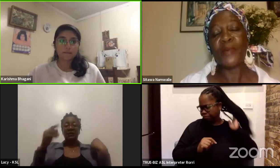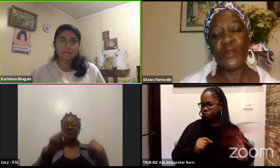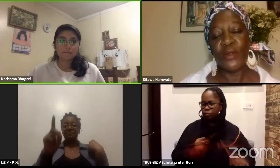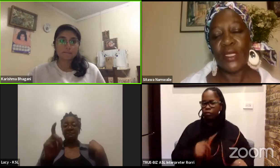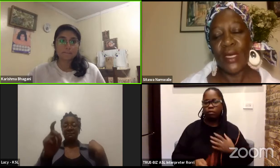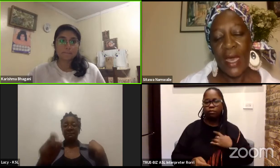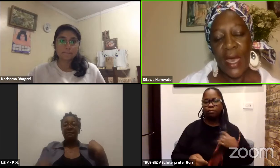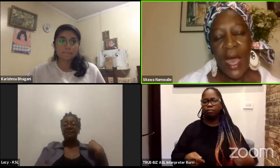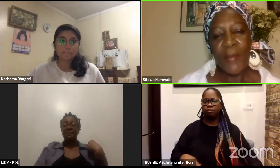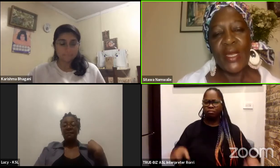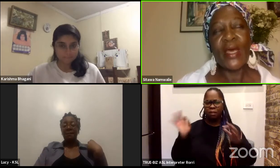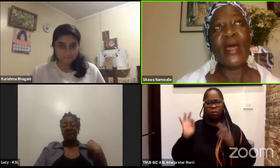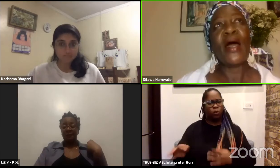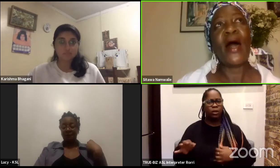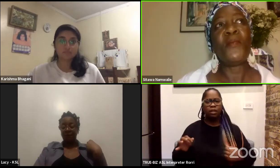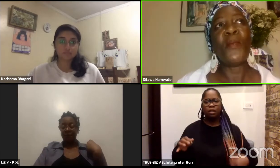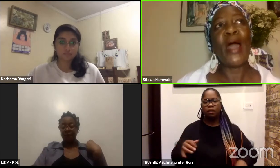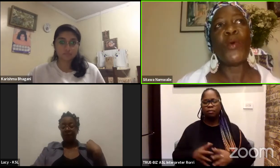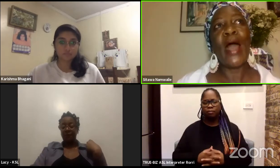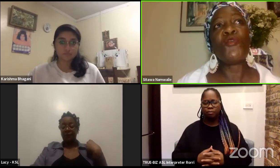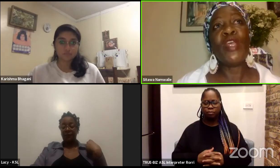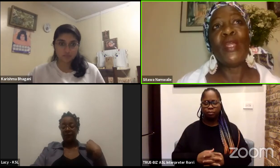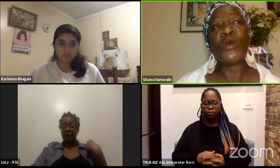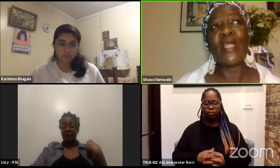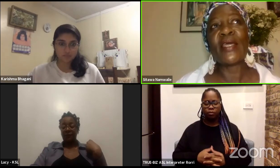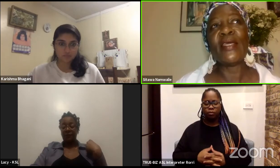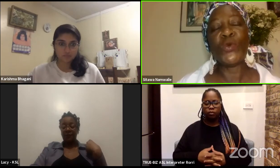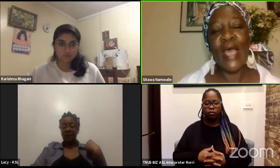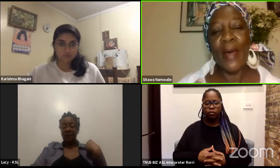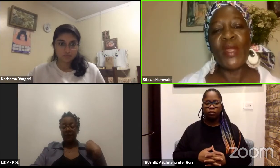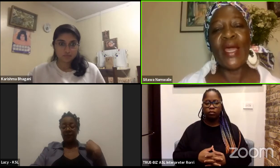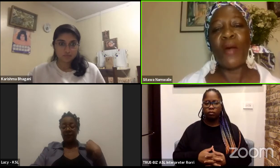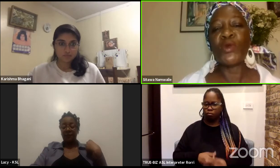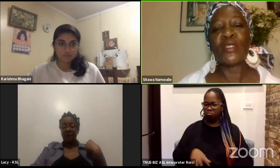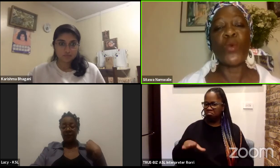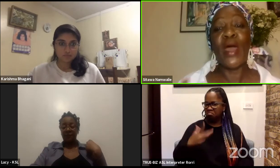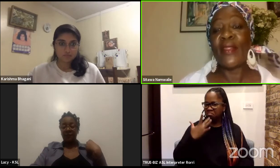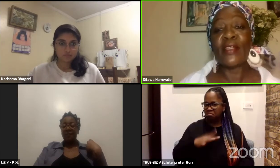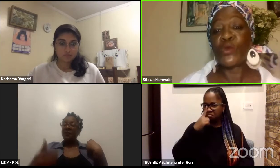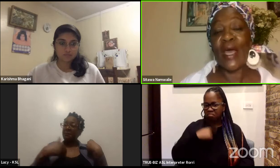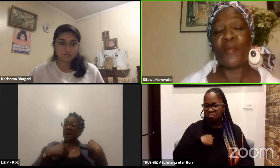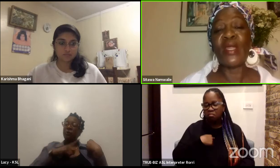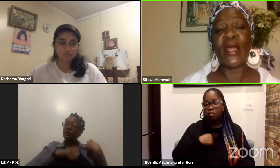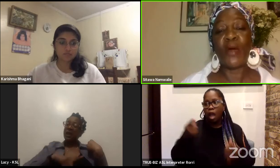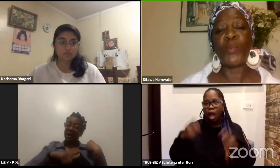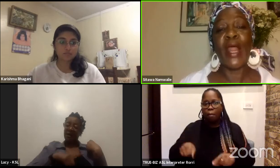Absolutely. I mean, I really was lucky. It was happening, I wasn't aware that it was happening